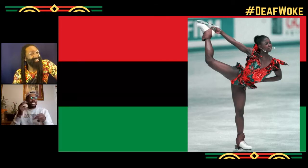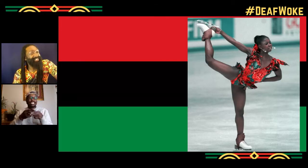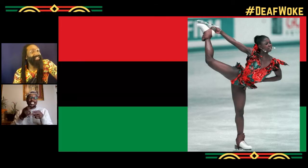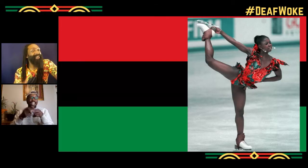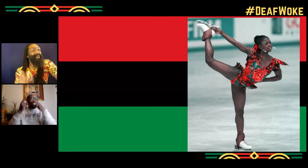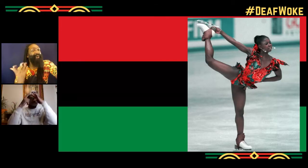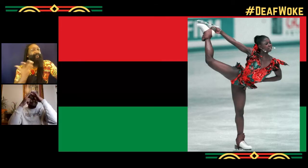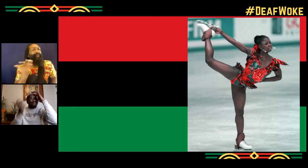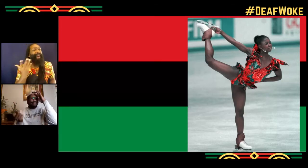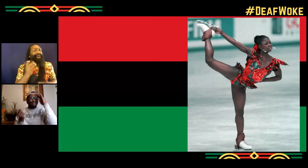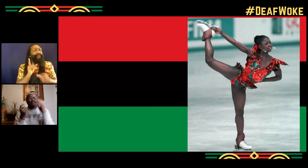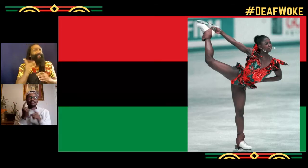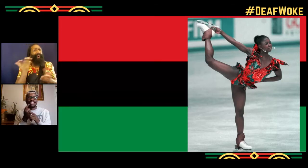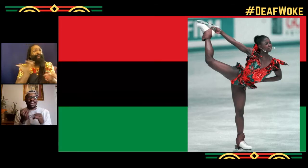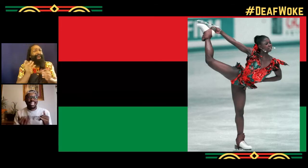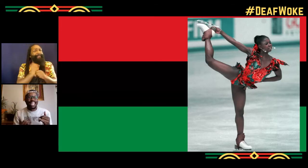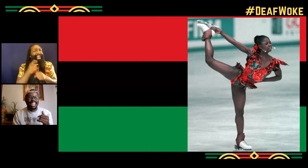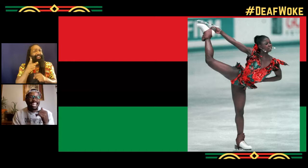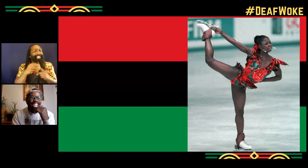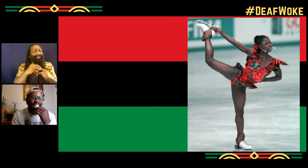I don't know who it is, but the name.